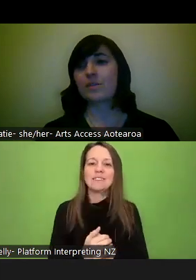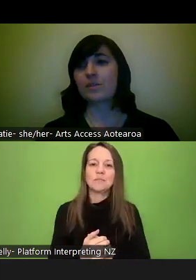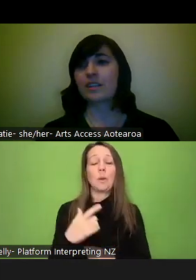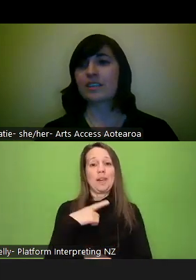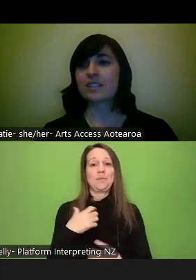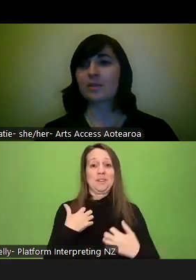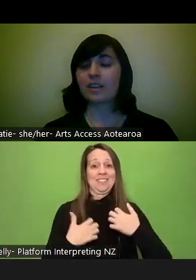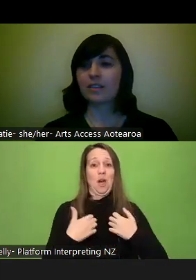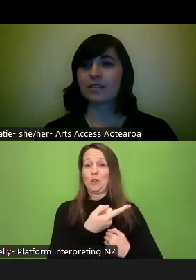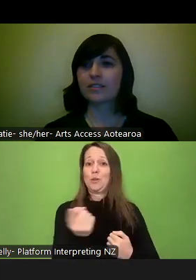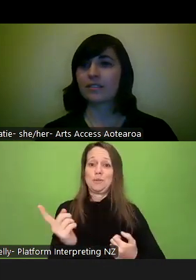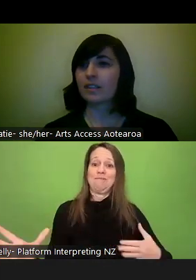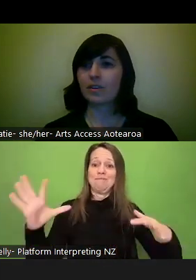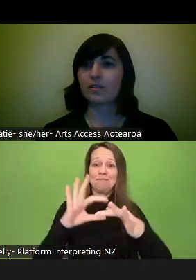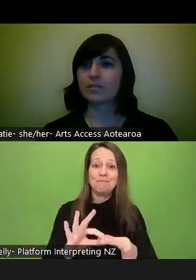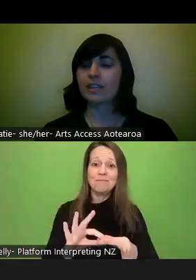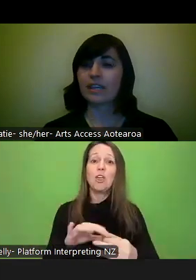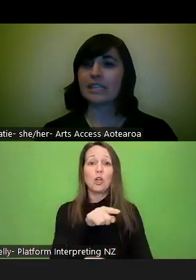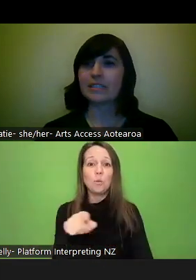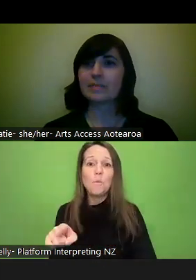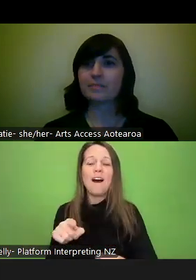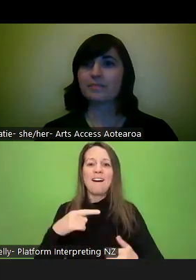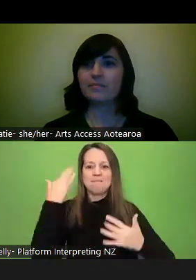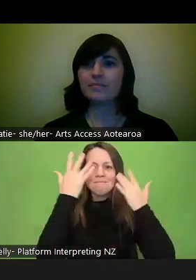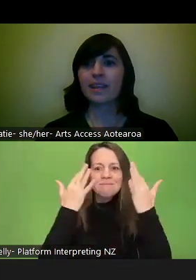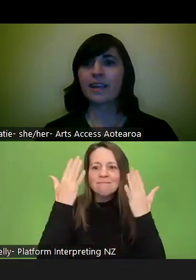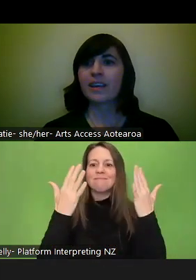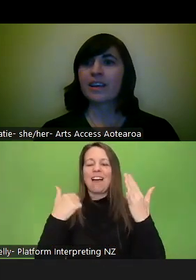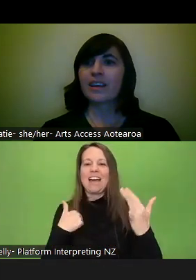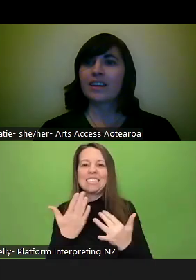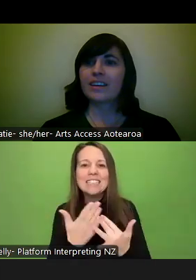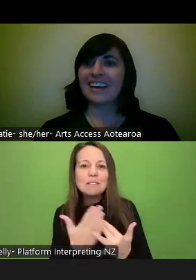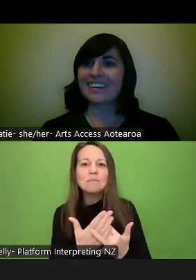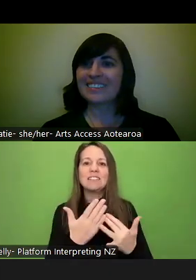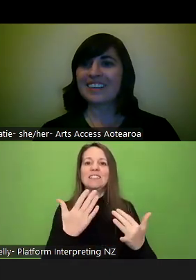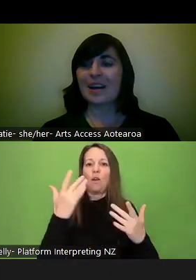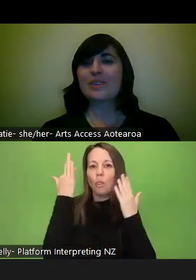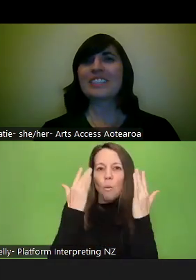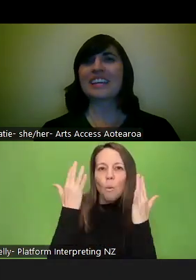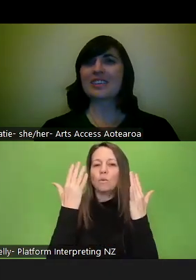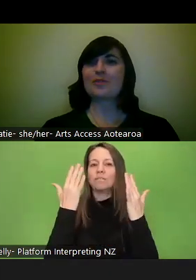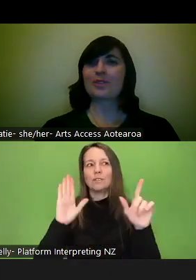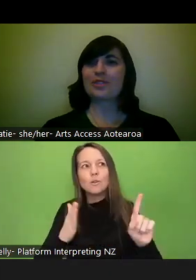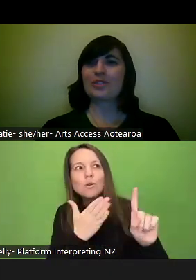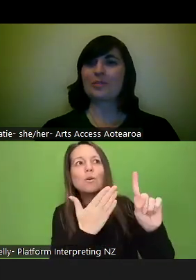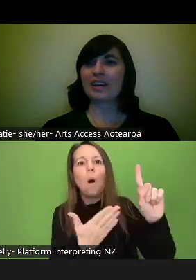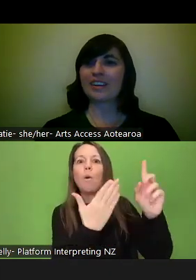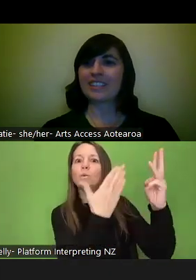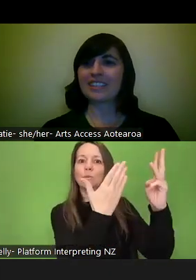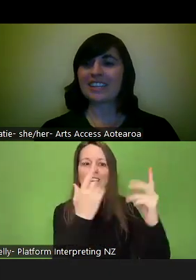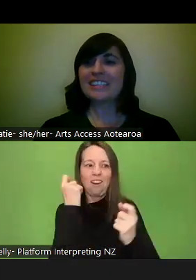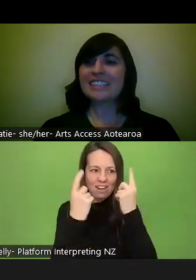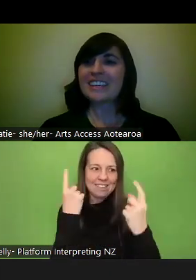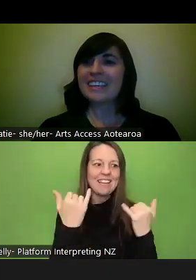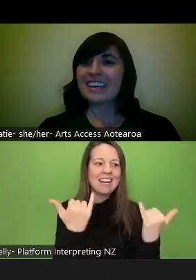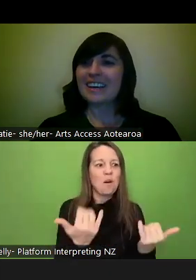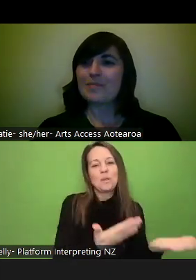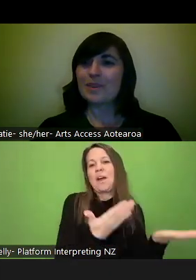your accessibility thoughts and goals and ideas. Now, I want to hand over to my colleague Stace.